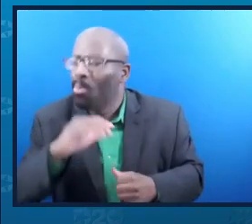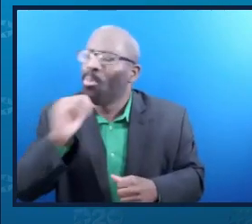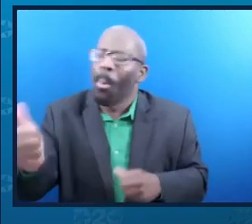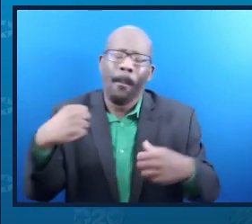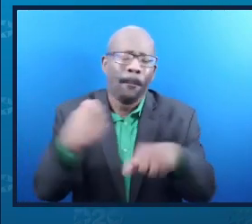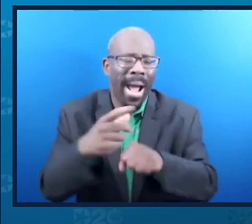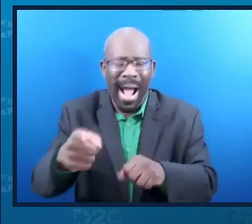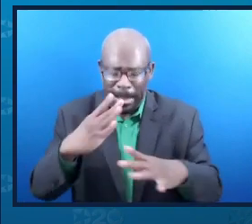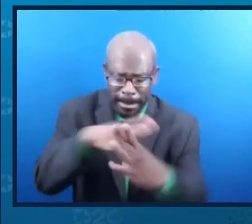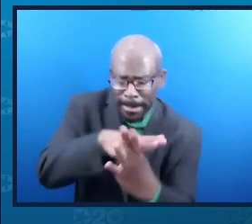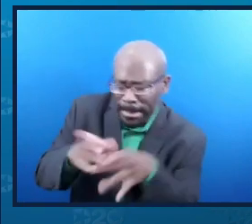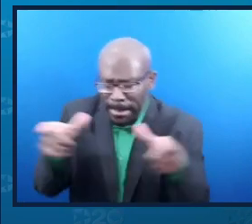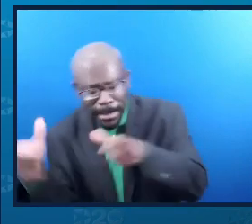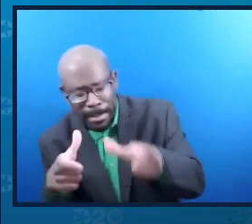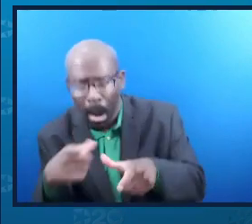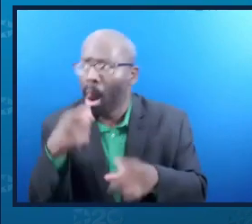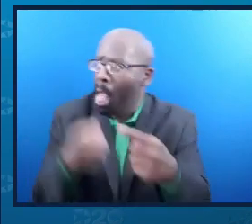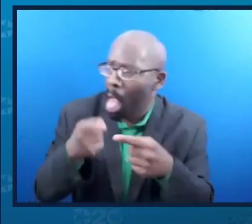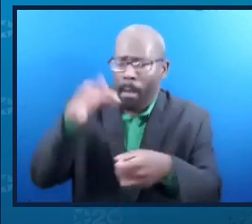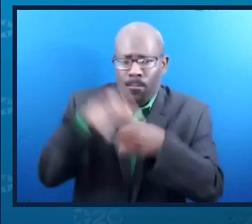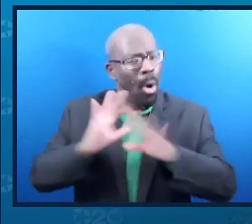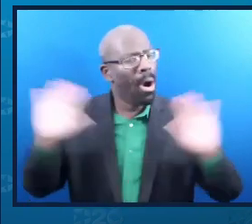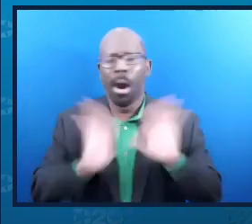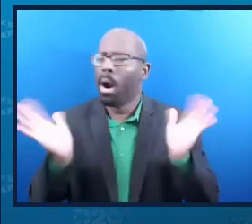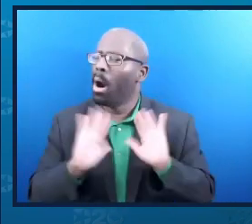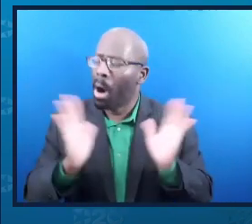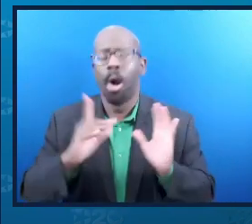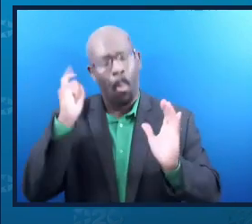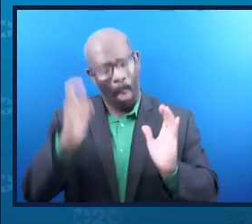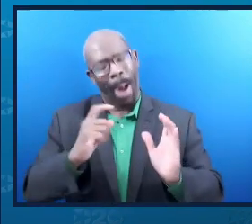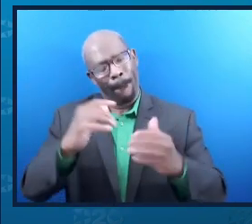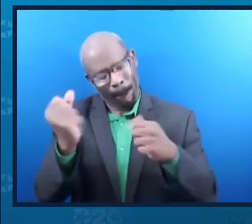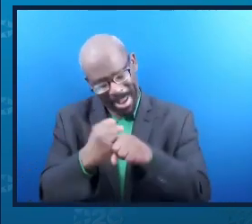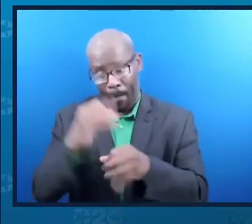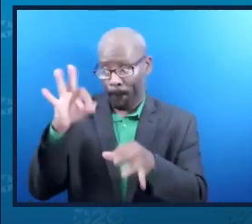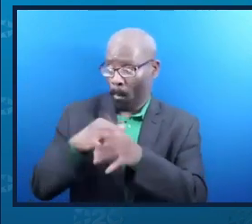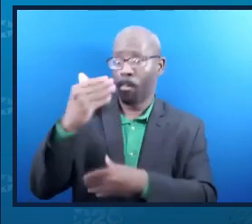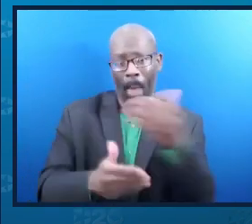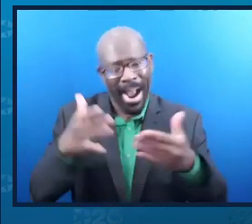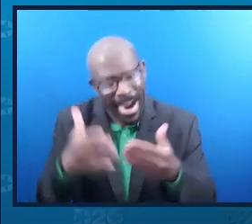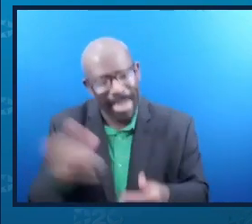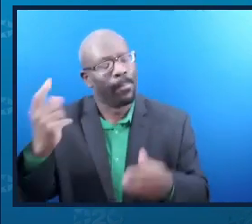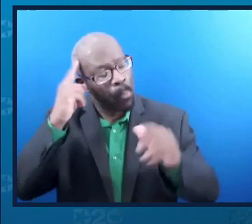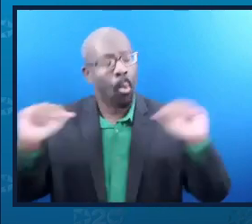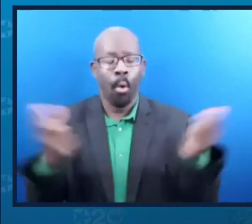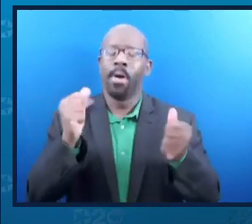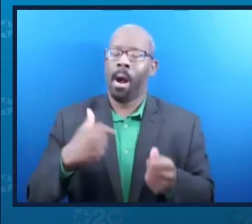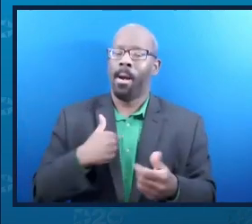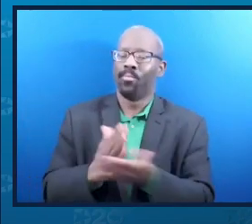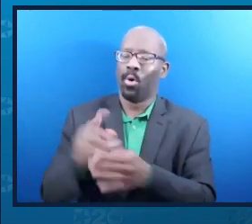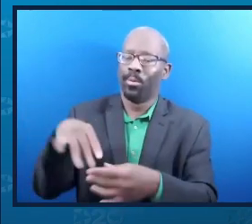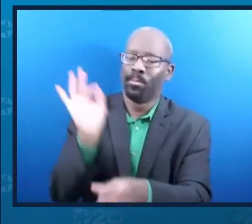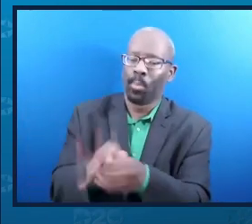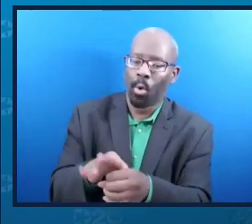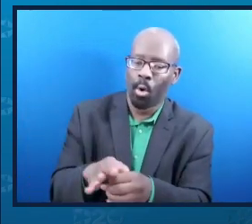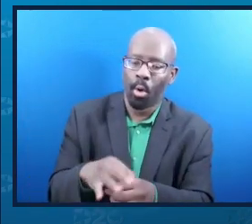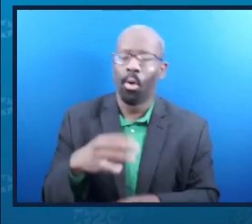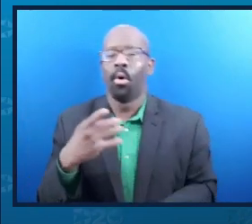THEY BELIEVE THAT NO ONE INCLUDING THE PRESIDENT IS ABOVE